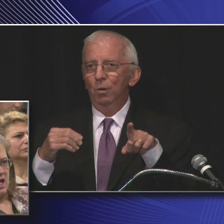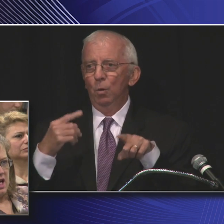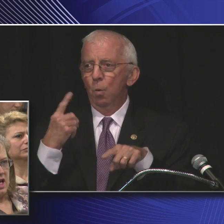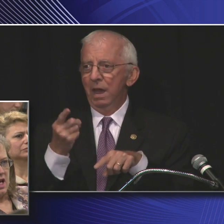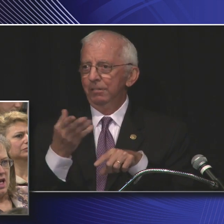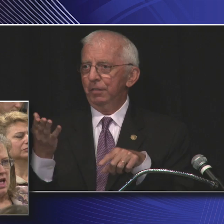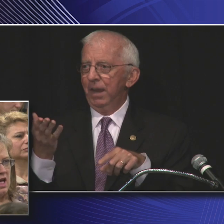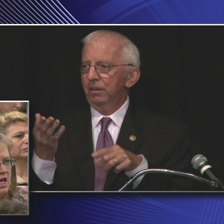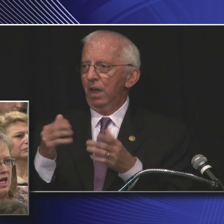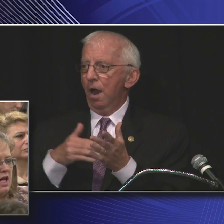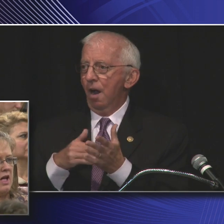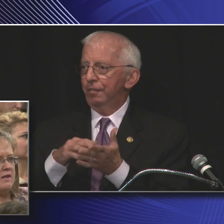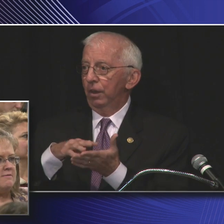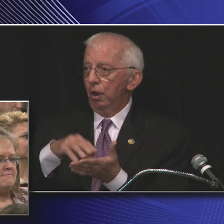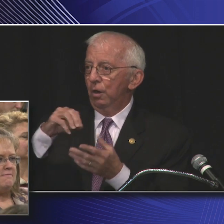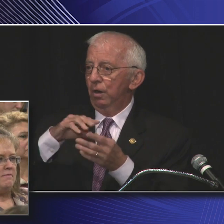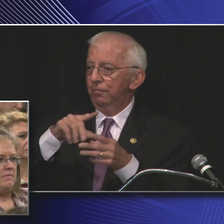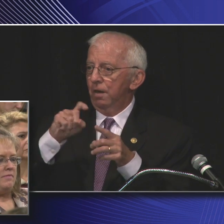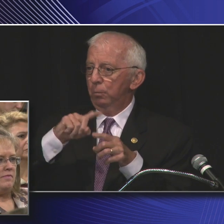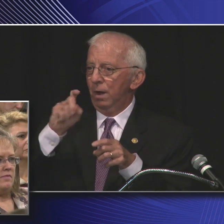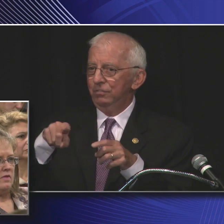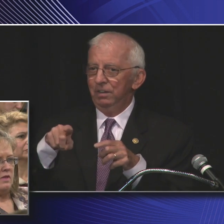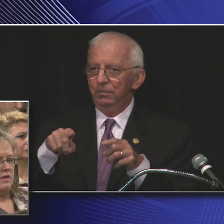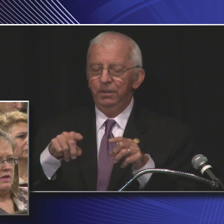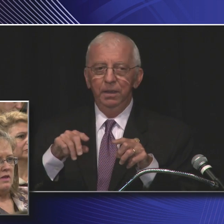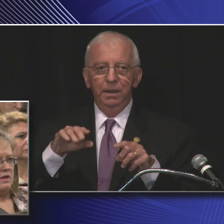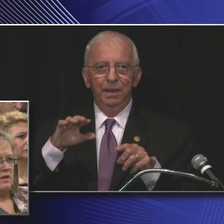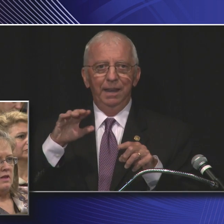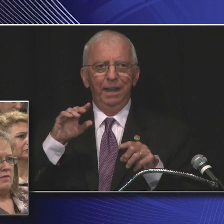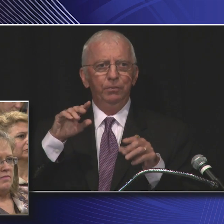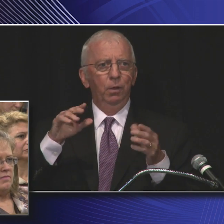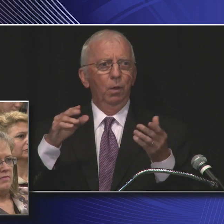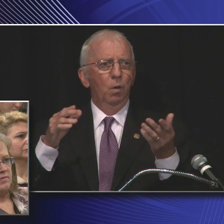And one of the things I often learn from questions is